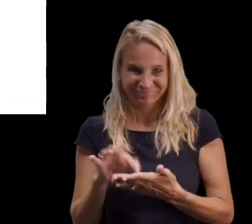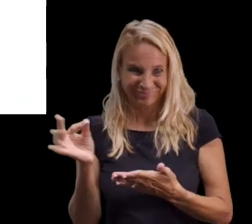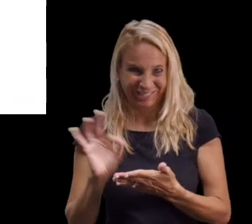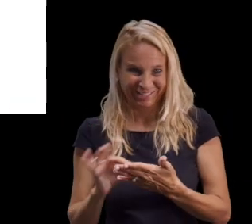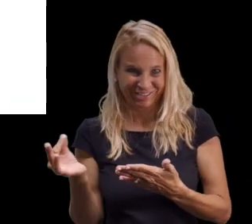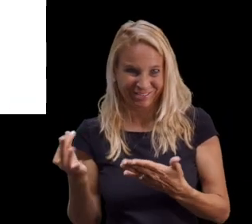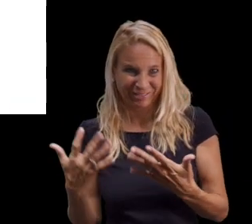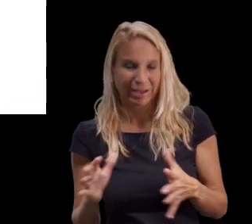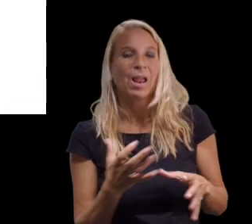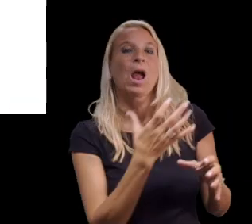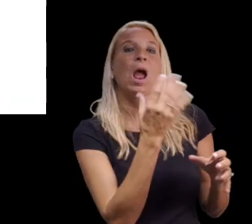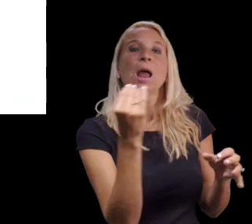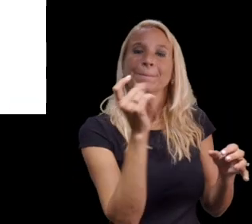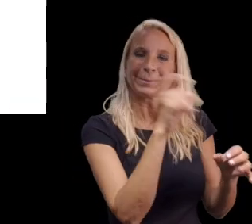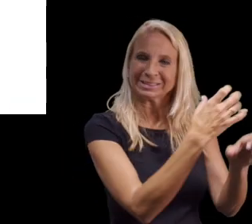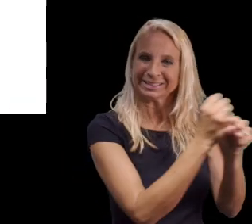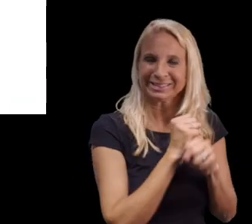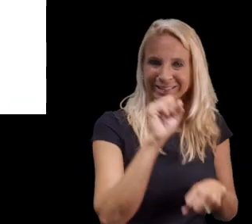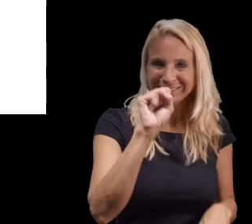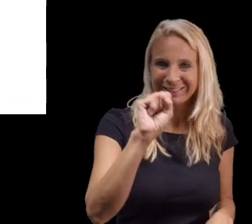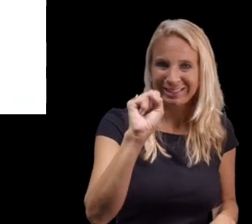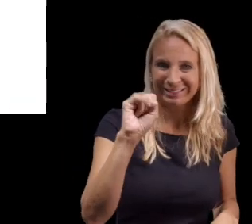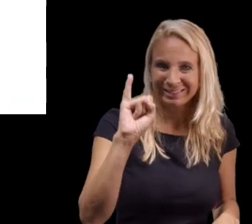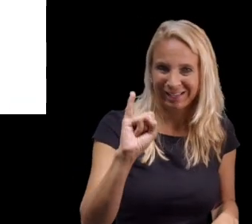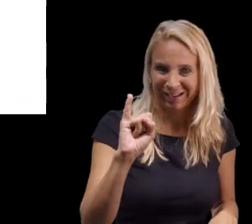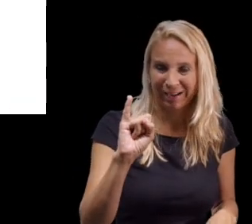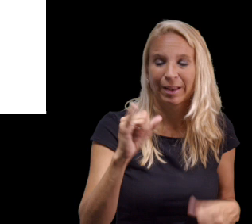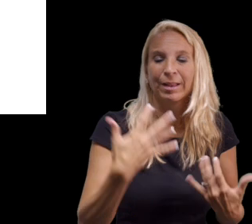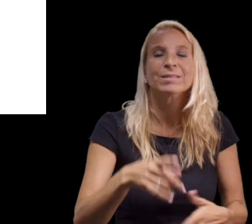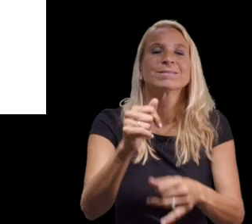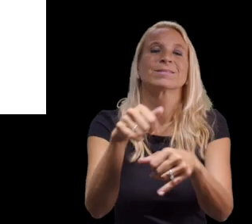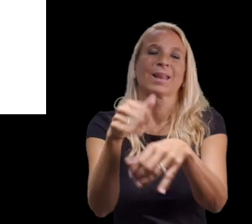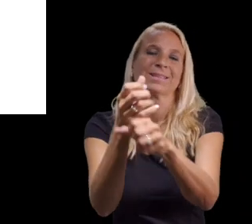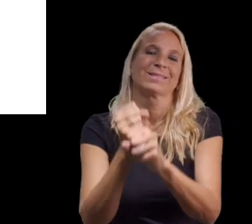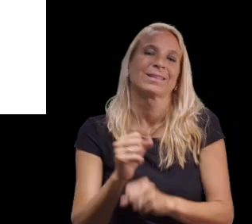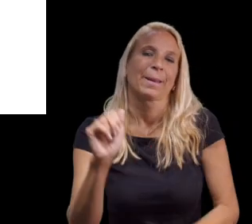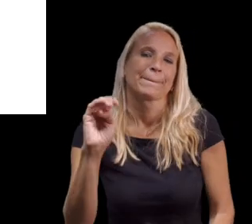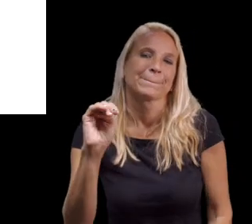including able to receive SSI and able to receive MAO,